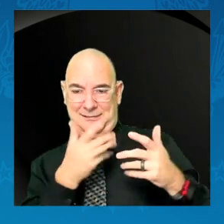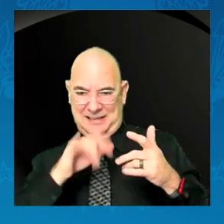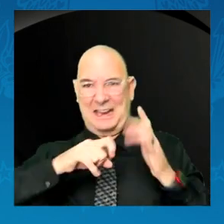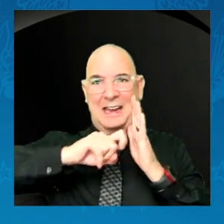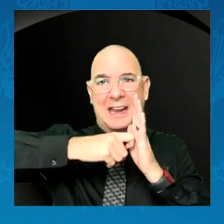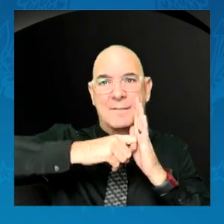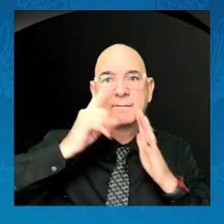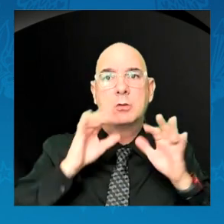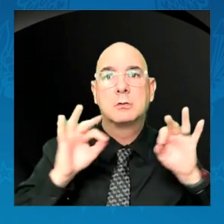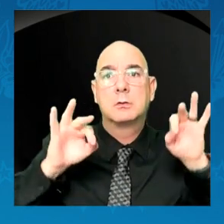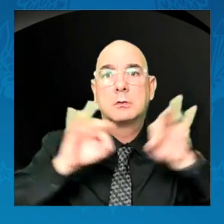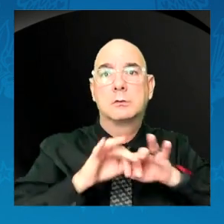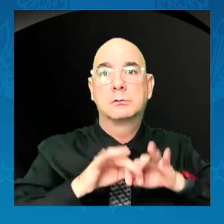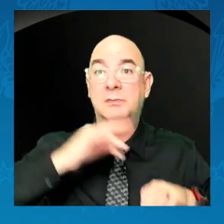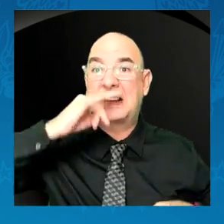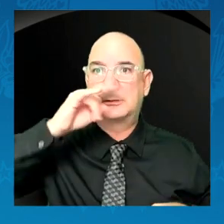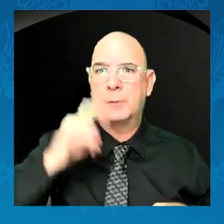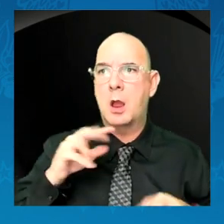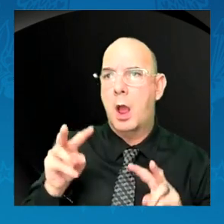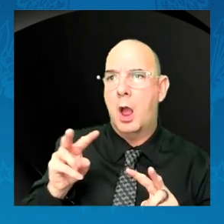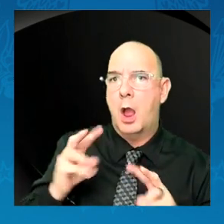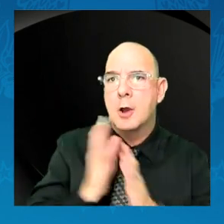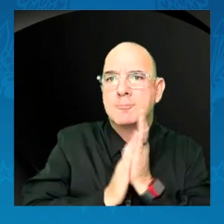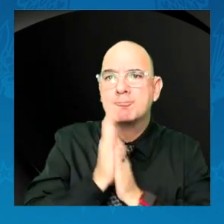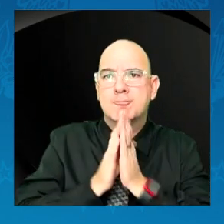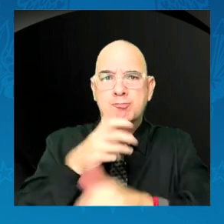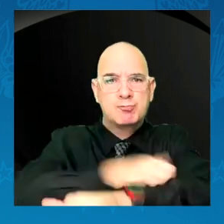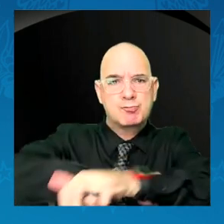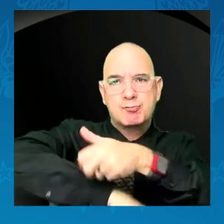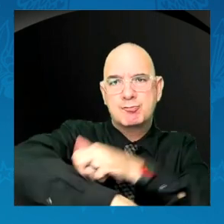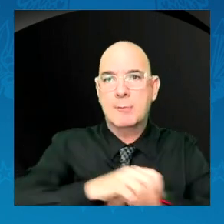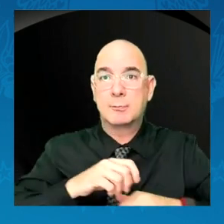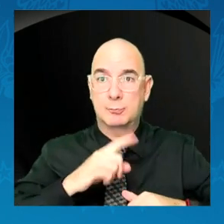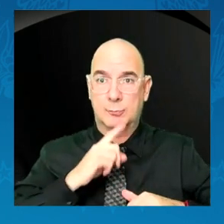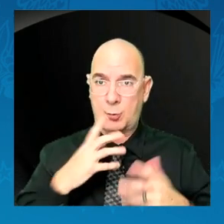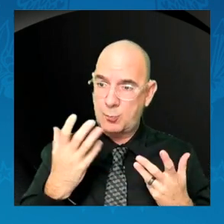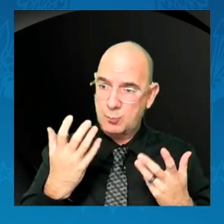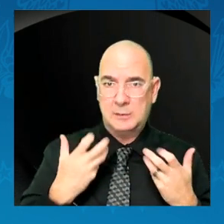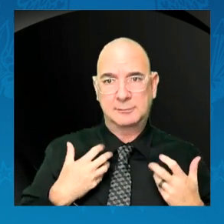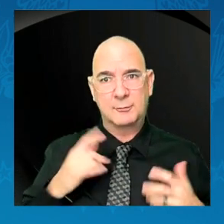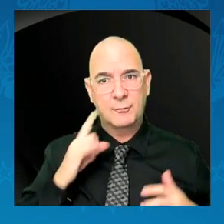because we're not going to be here forever. We're eager to hear more stories from people like Nikki,